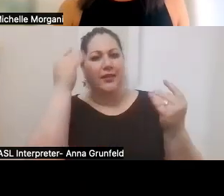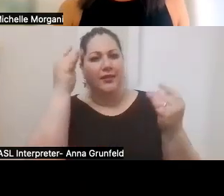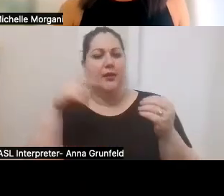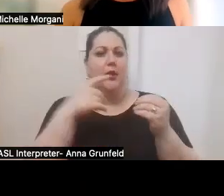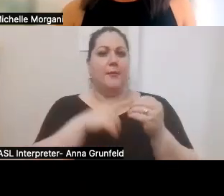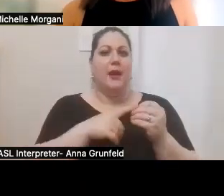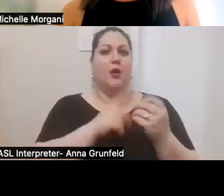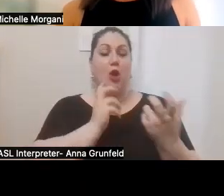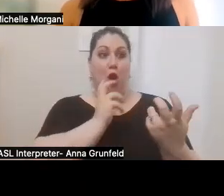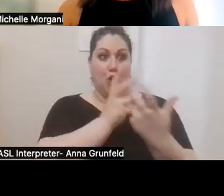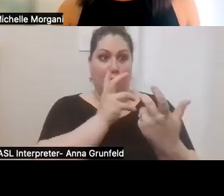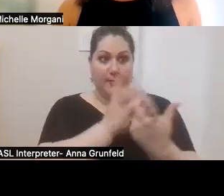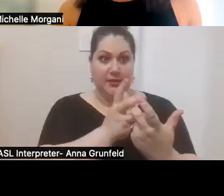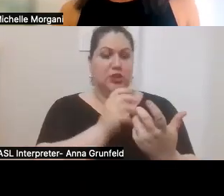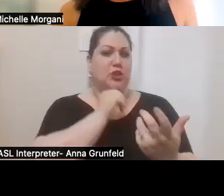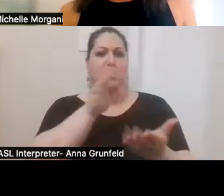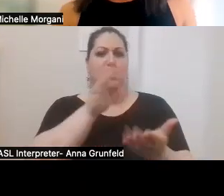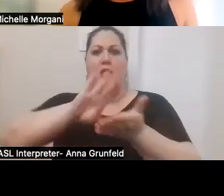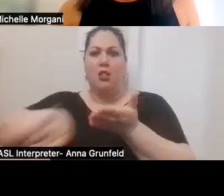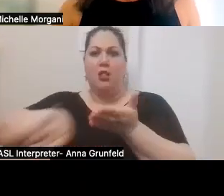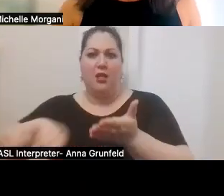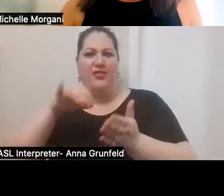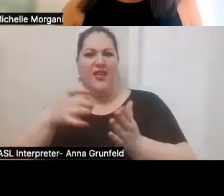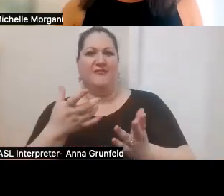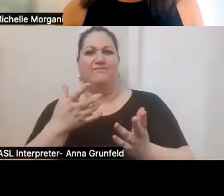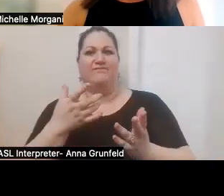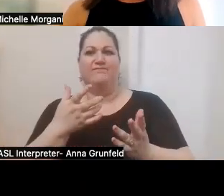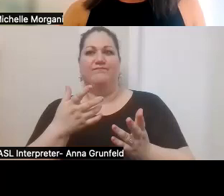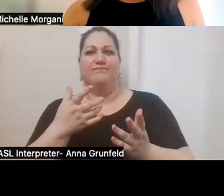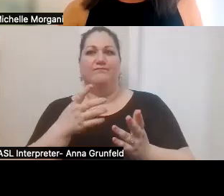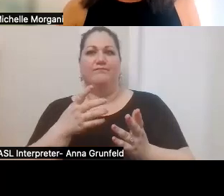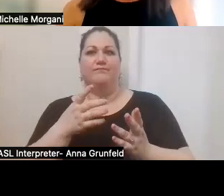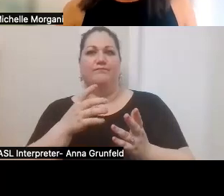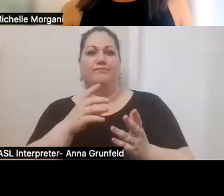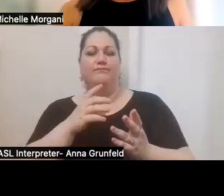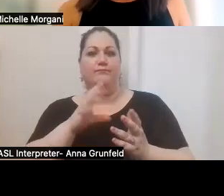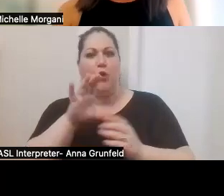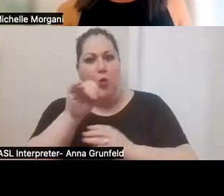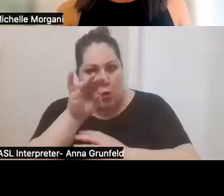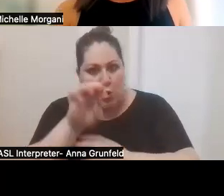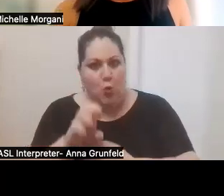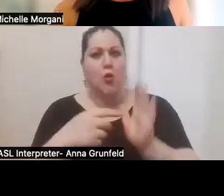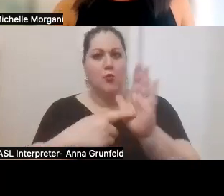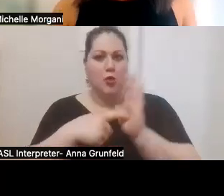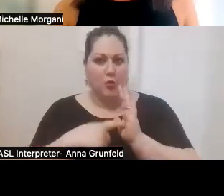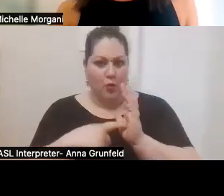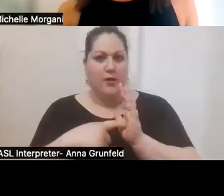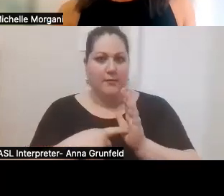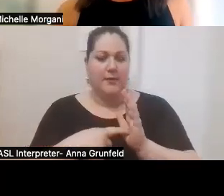negate the core requirements of a program or the learning requirements of the practicum. Next slide please.